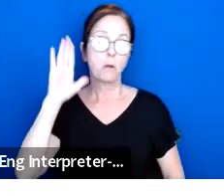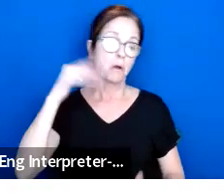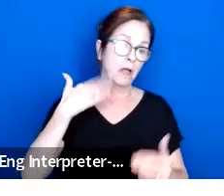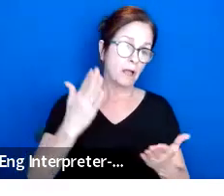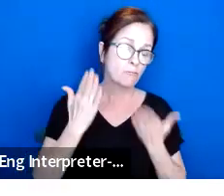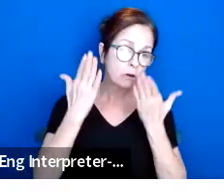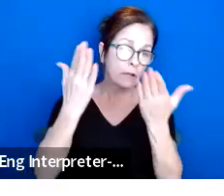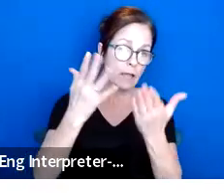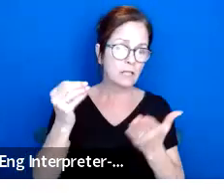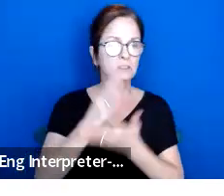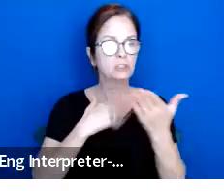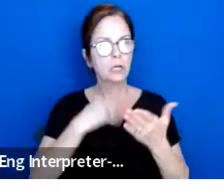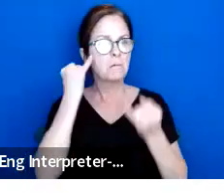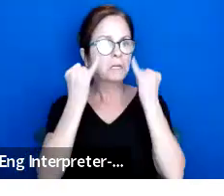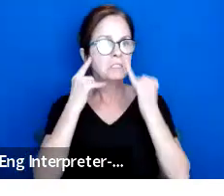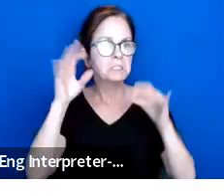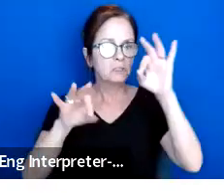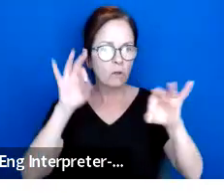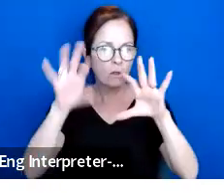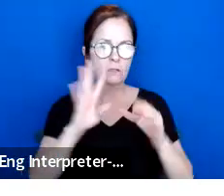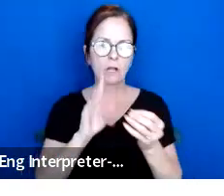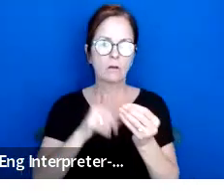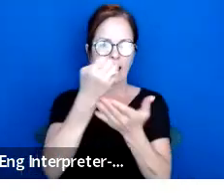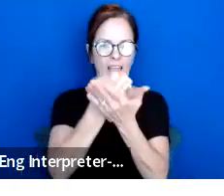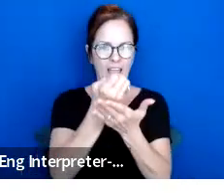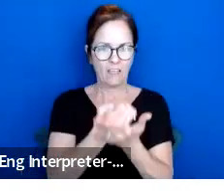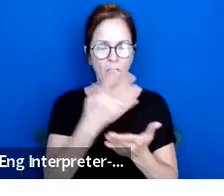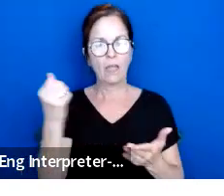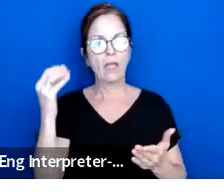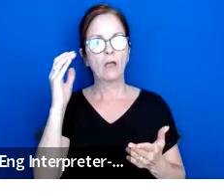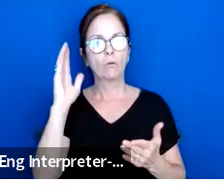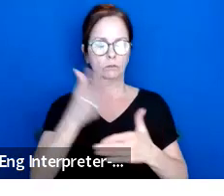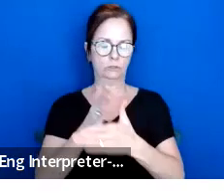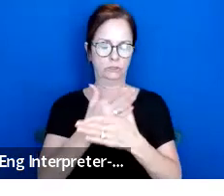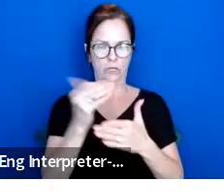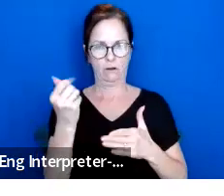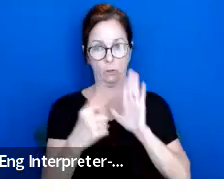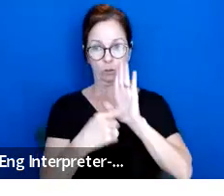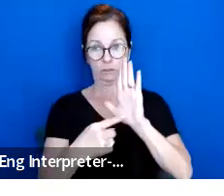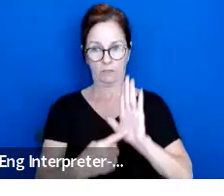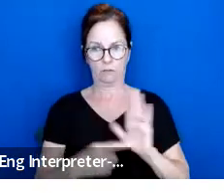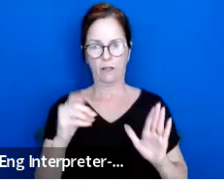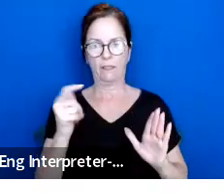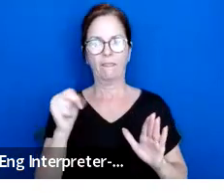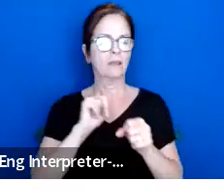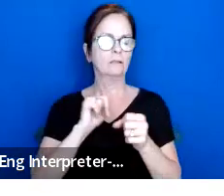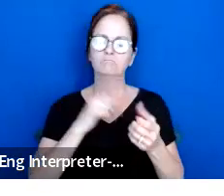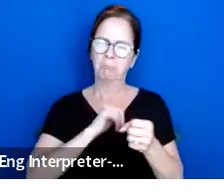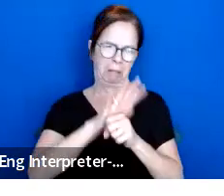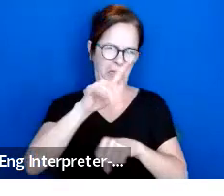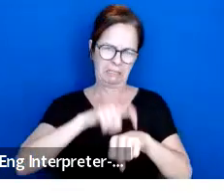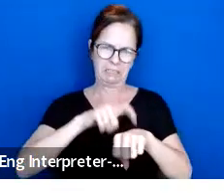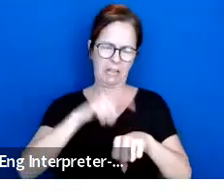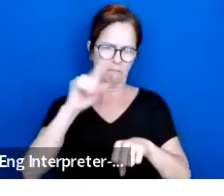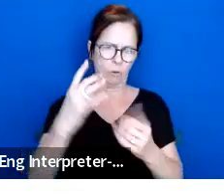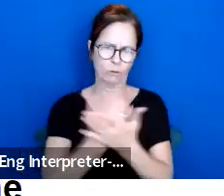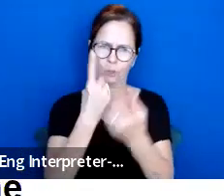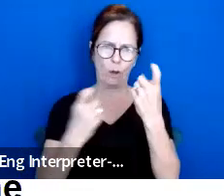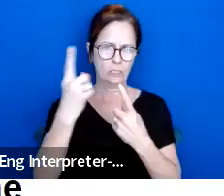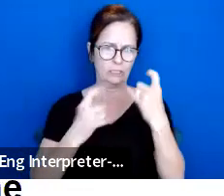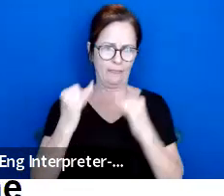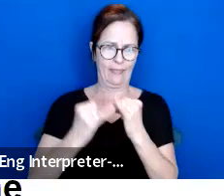We'll also talk about evidence and share 3 examples. And then have plenty of time for questions at the end.